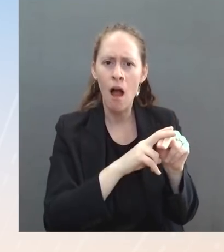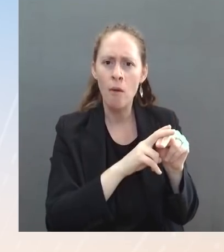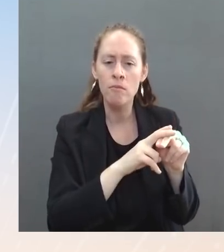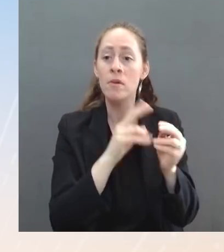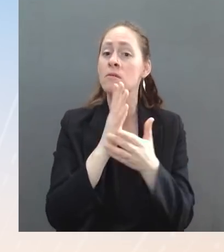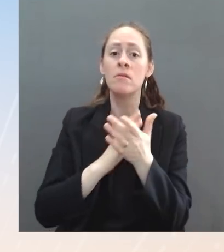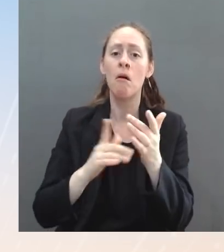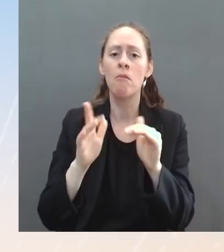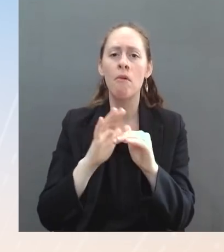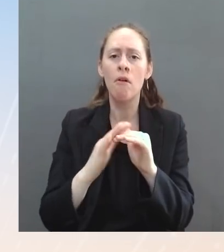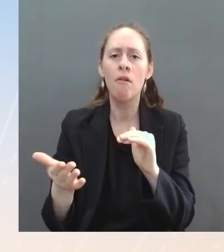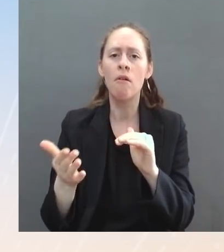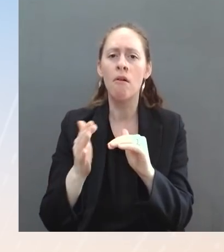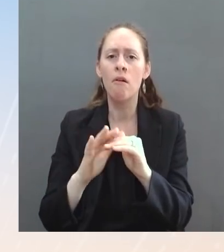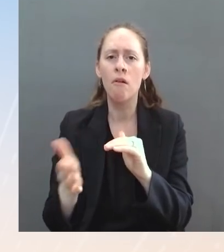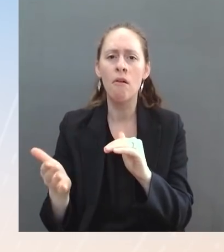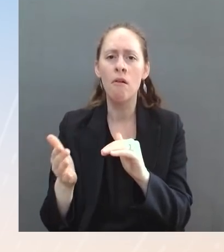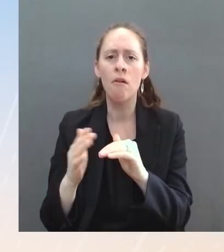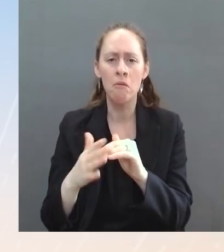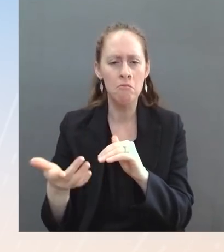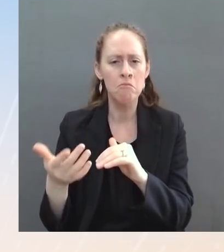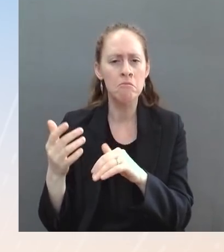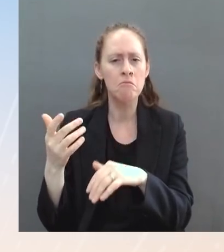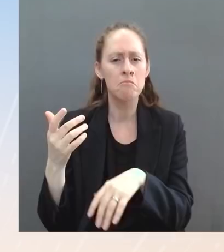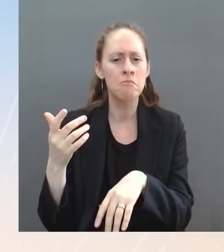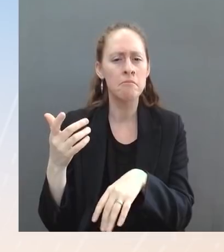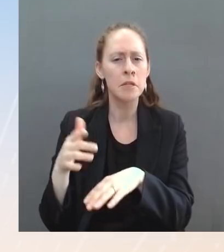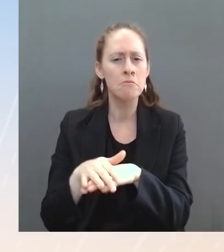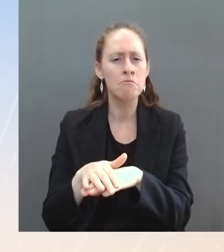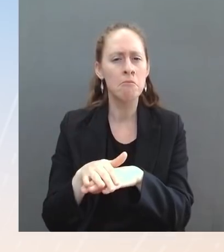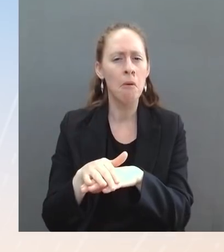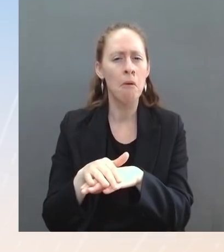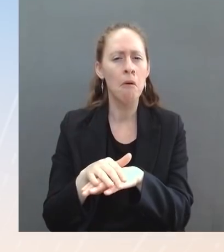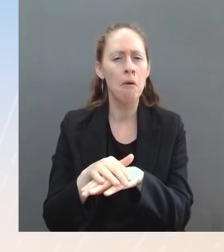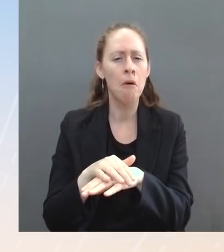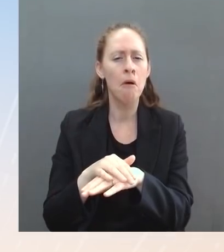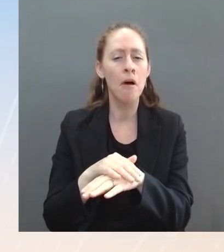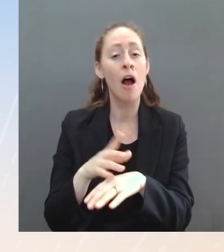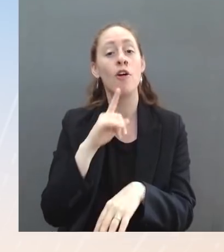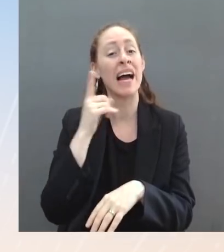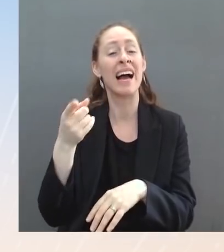associated with it called "rockets and feathers." But just because we can identify it doesn't mean that it is --